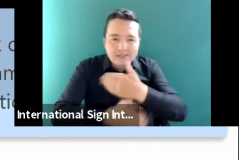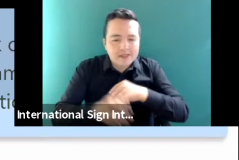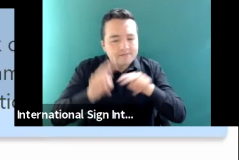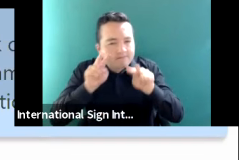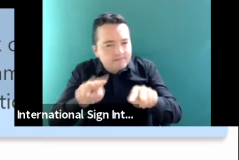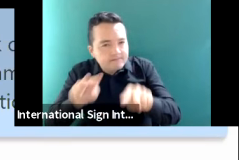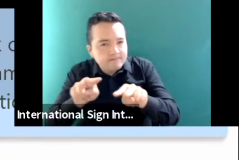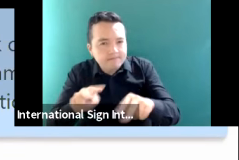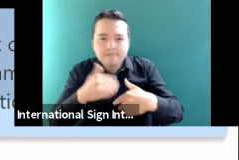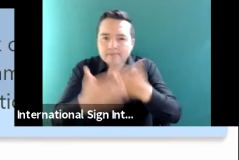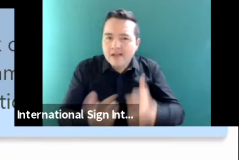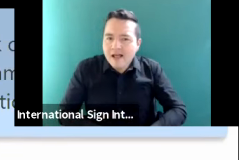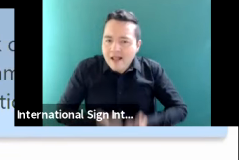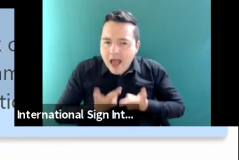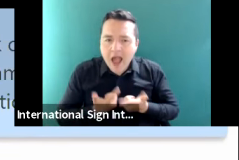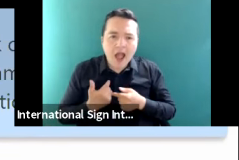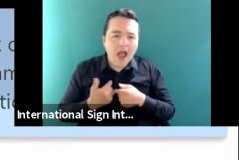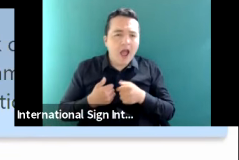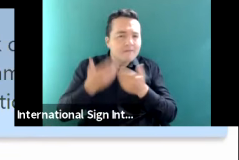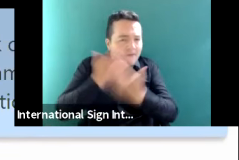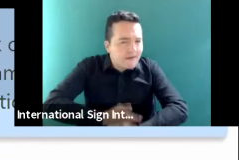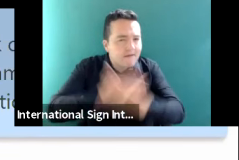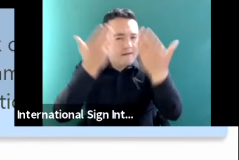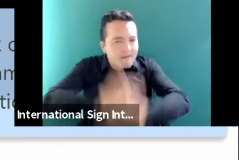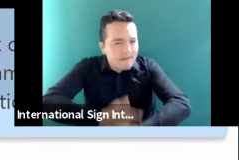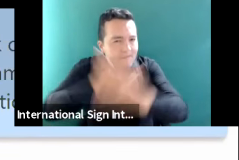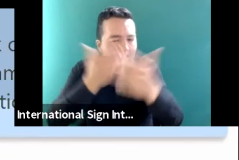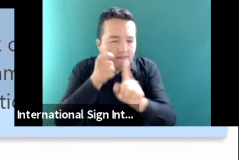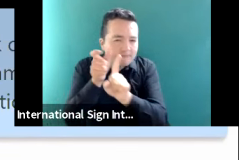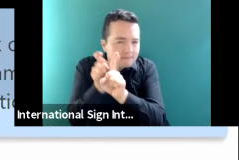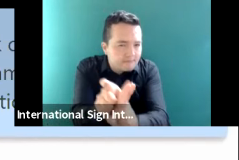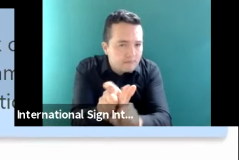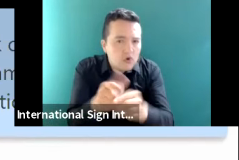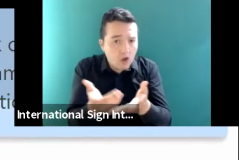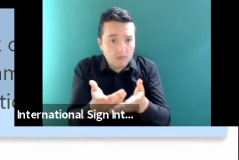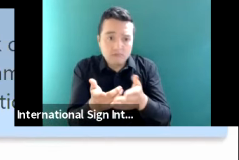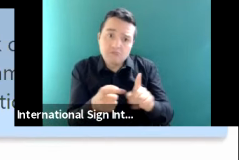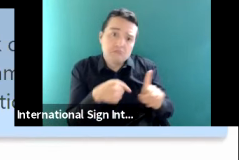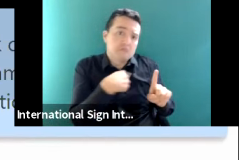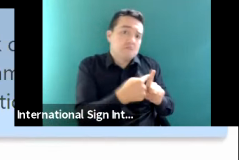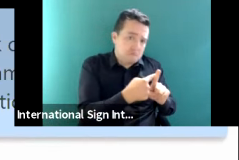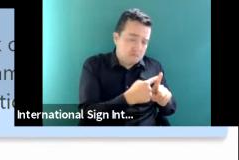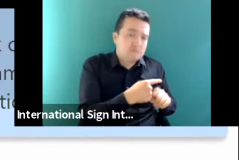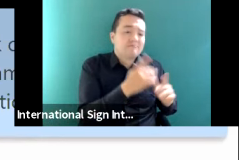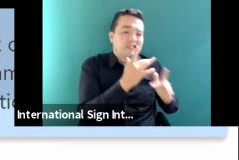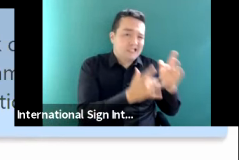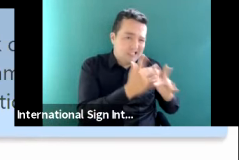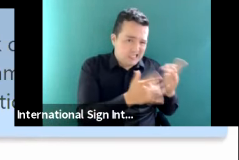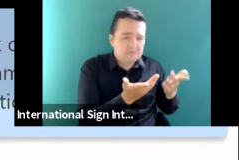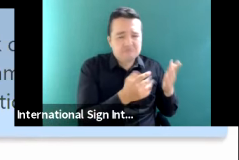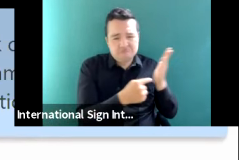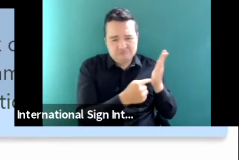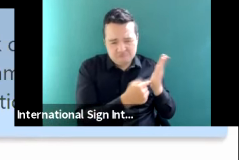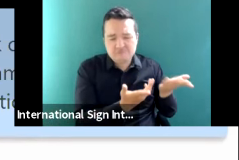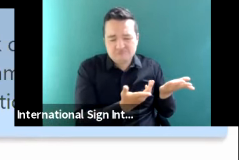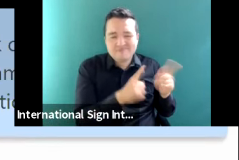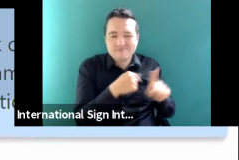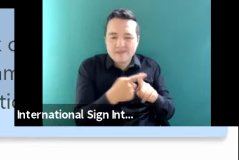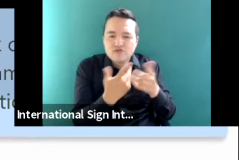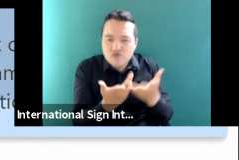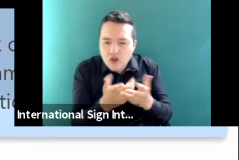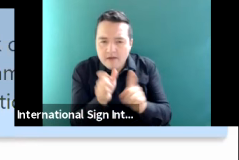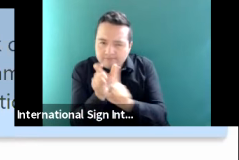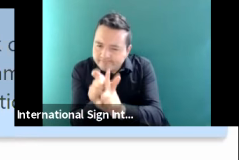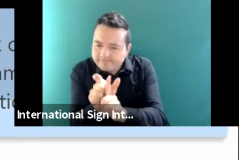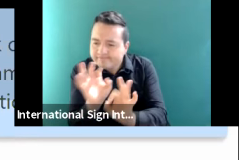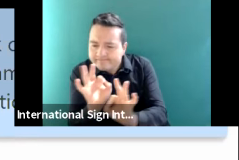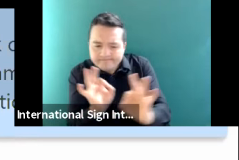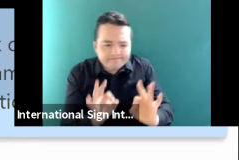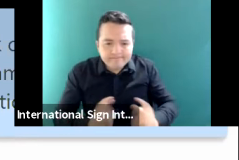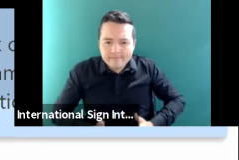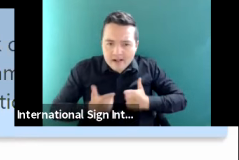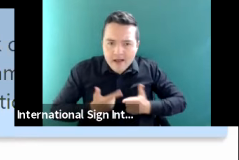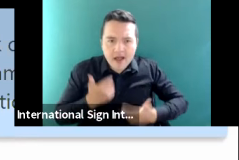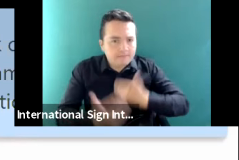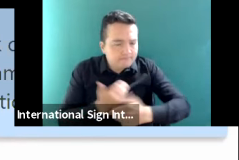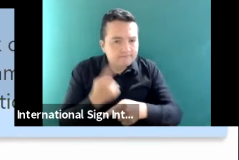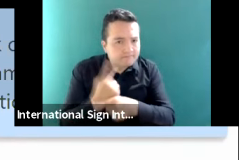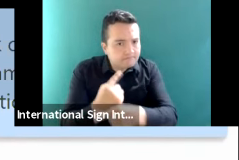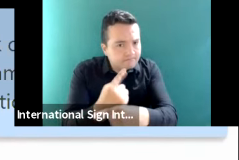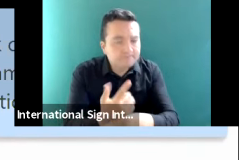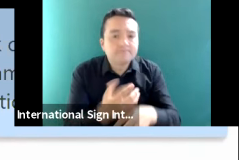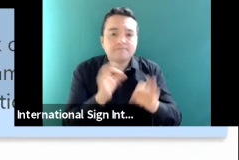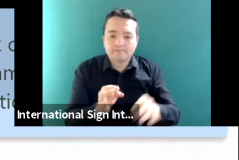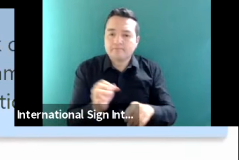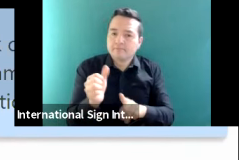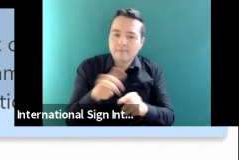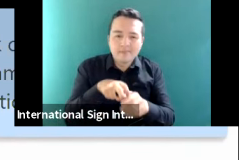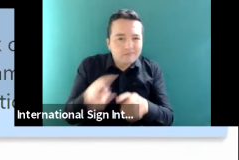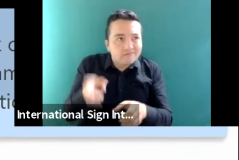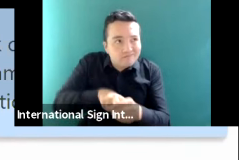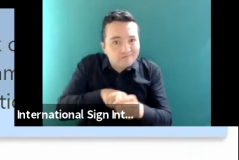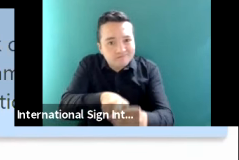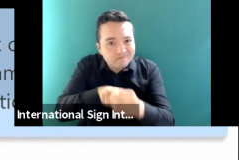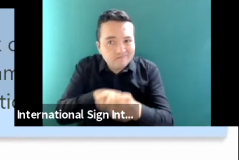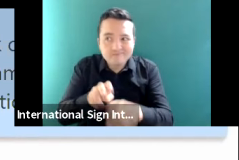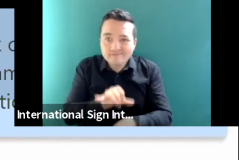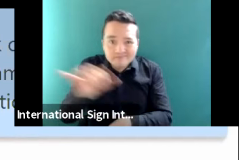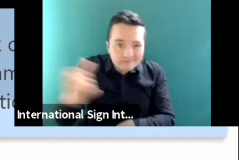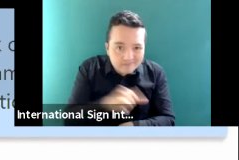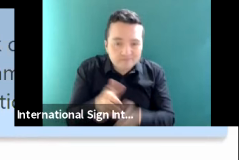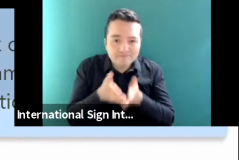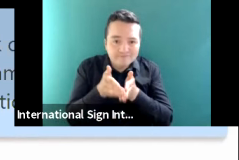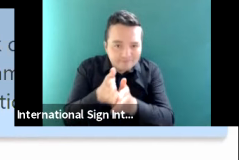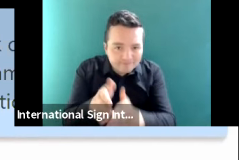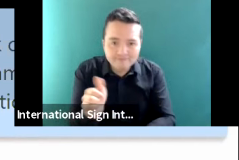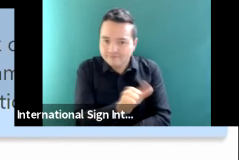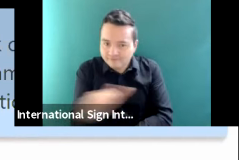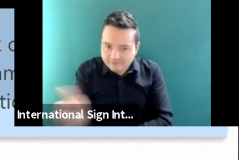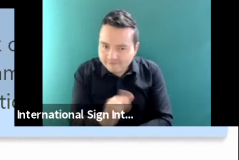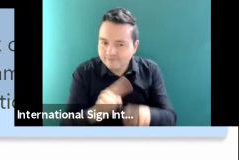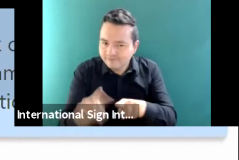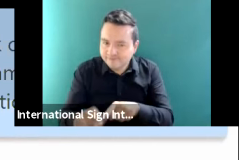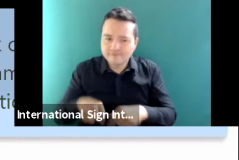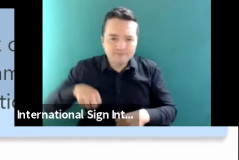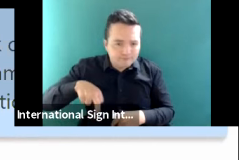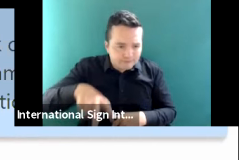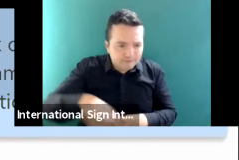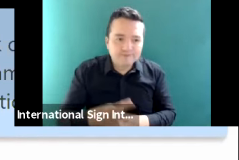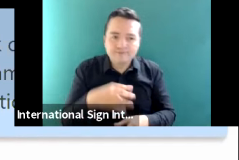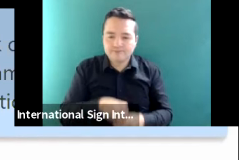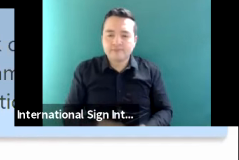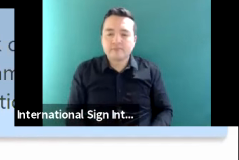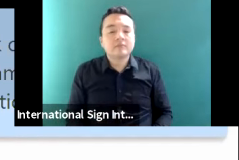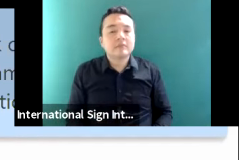Of course there is the - - there is a new step or new achievement for Qatar to have a dedicated committee that's focused only on the persons with disabilities. Not only digital but all the aspects of the life of people with disabilities.